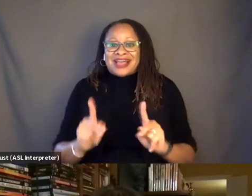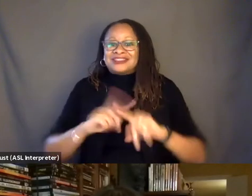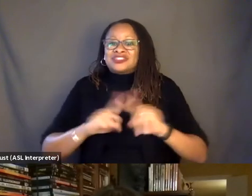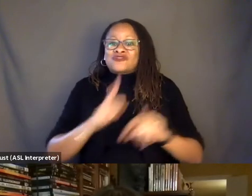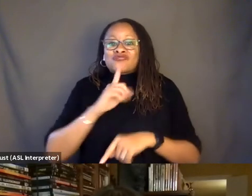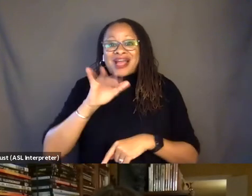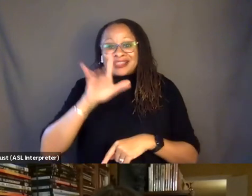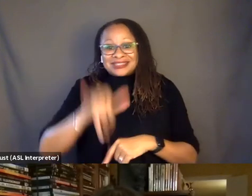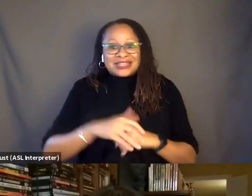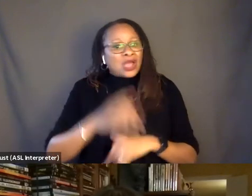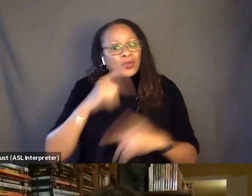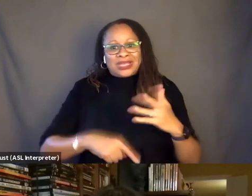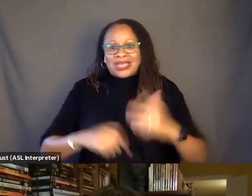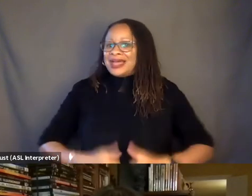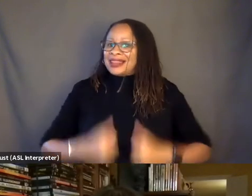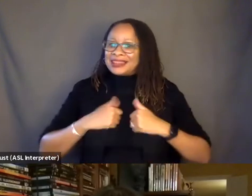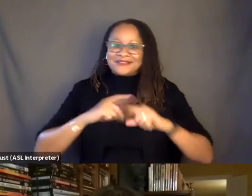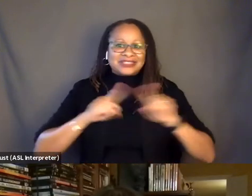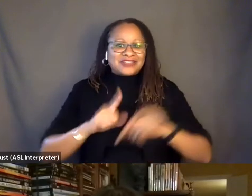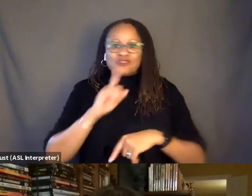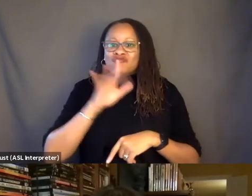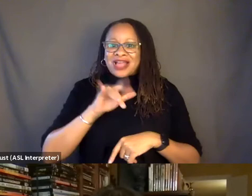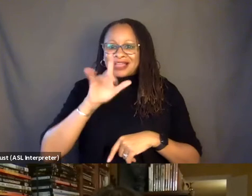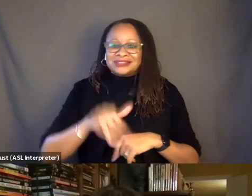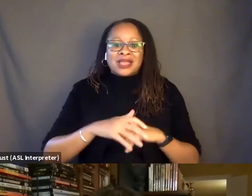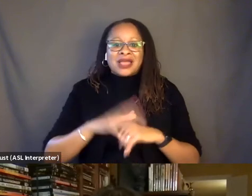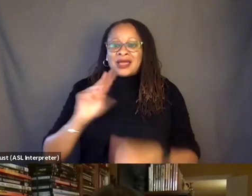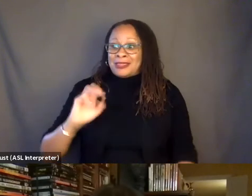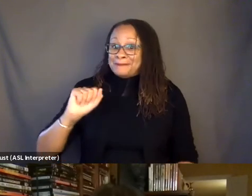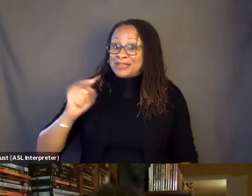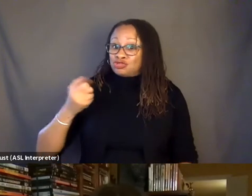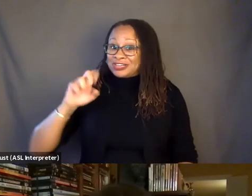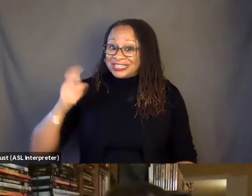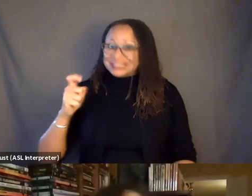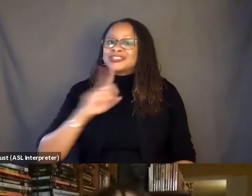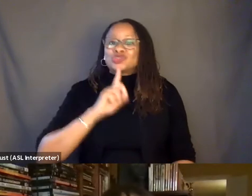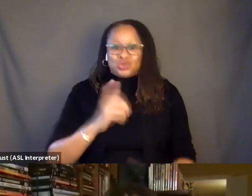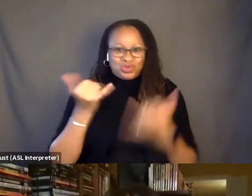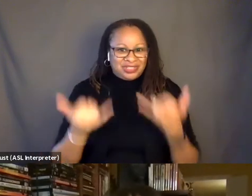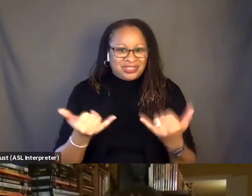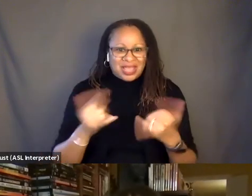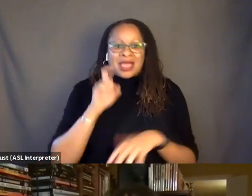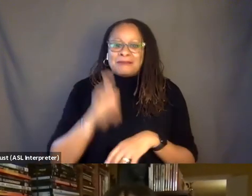We cannot live in different realities. The matrix is true today, and we have to come out of that